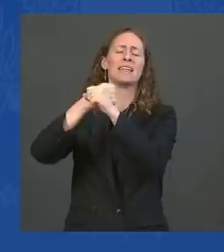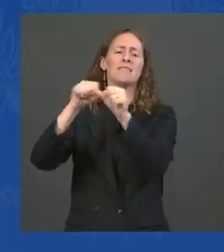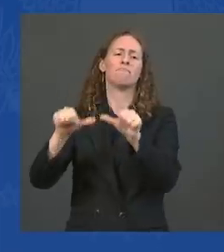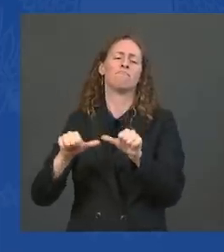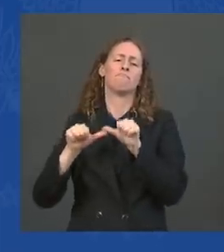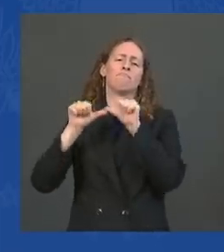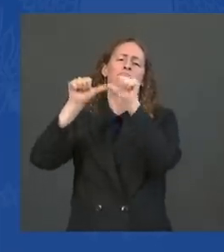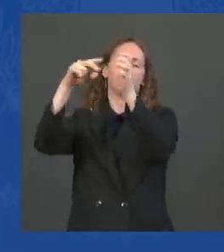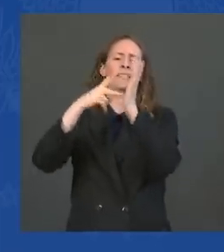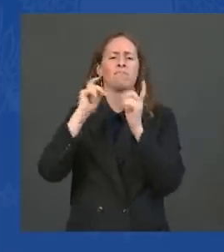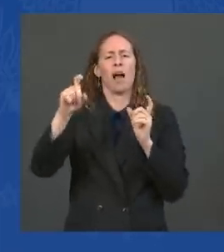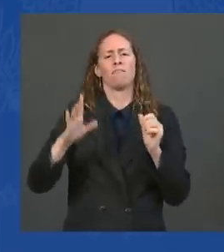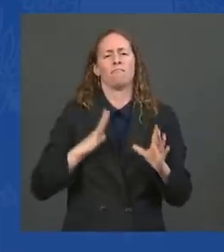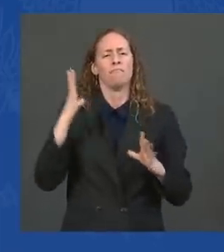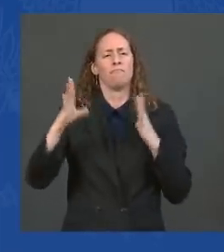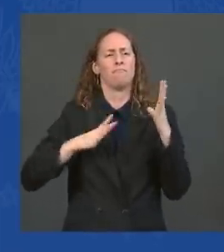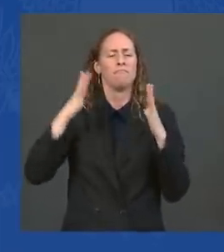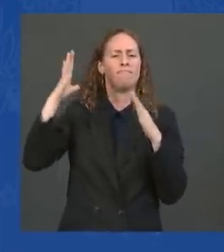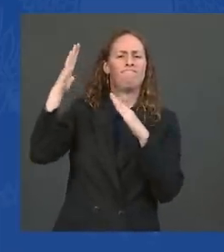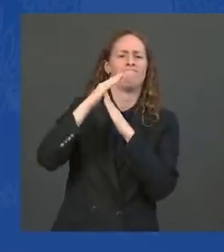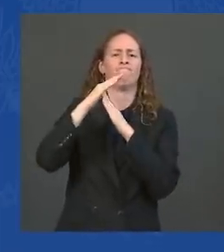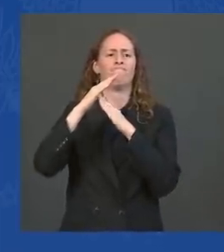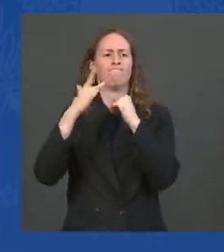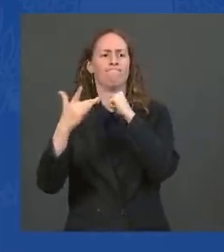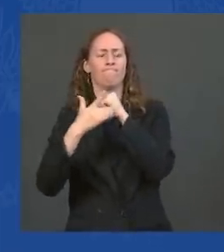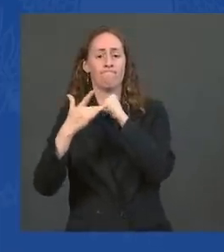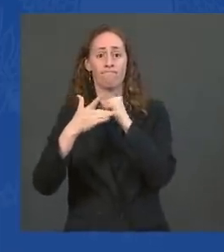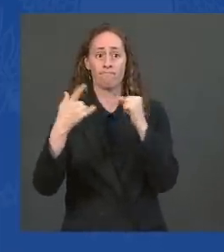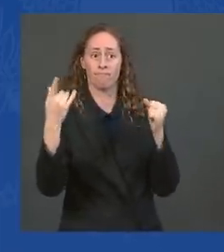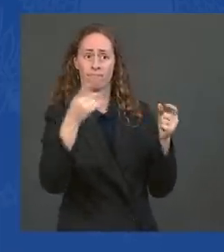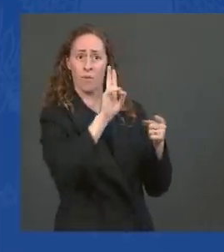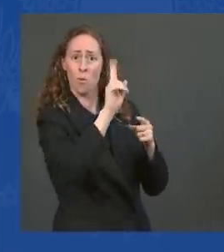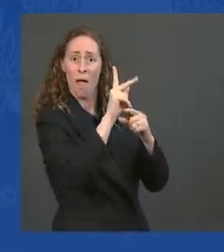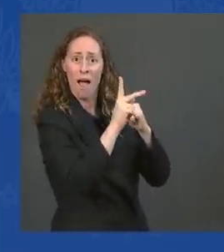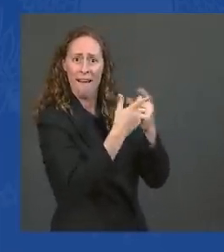that the UK has acquired over generations, dating back to the launch of the Royal Navy's